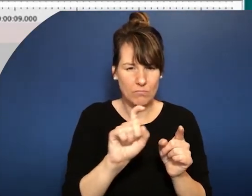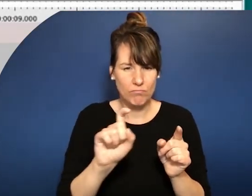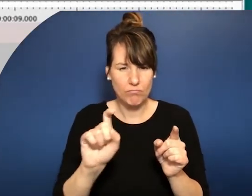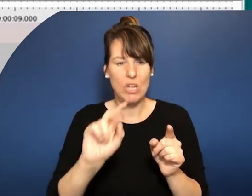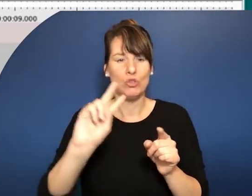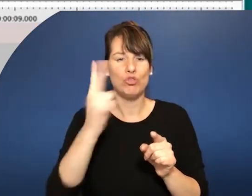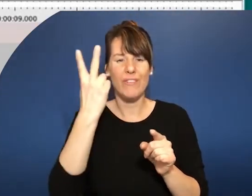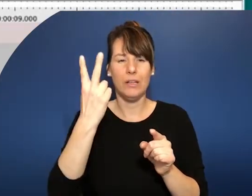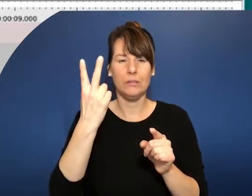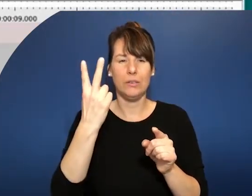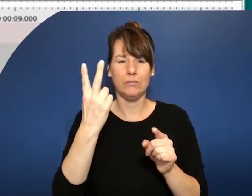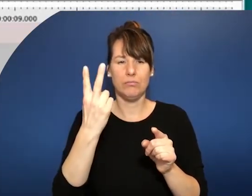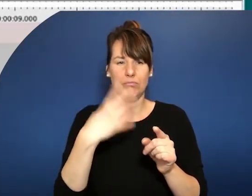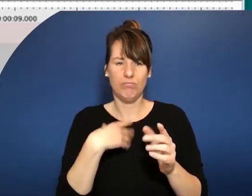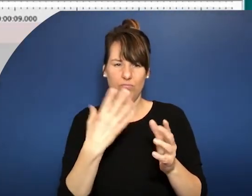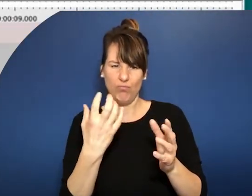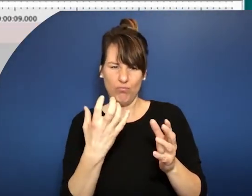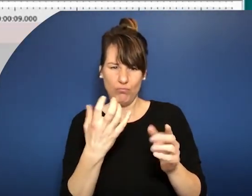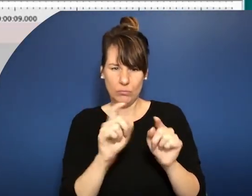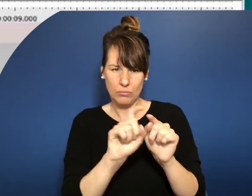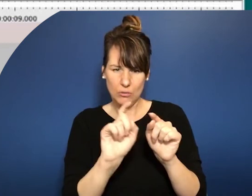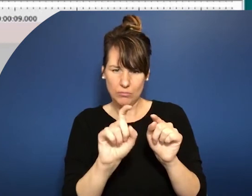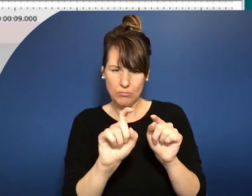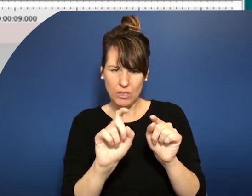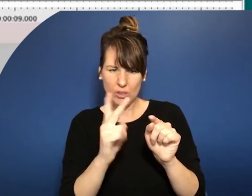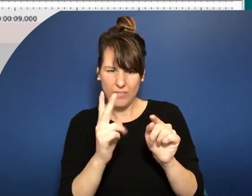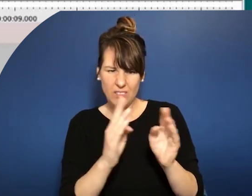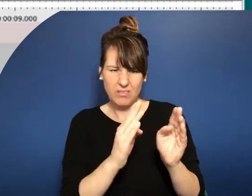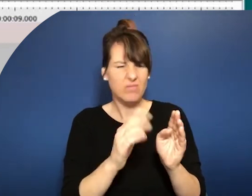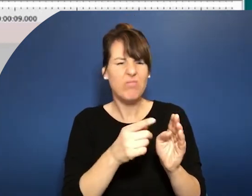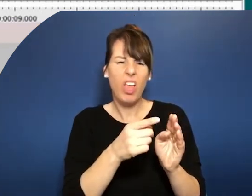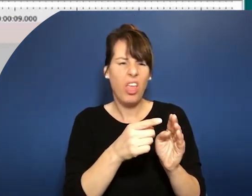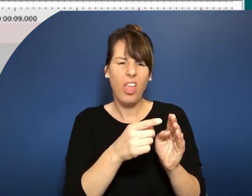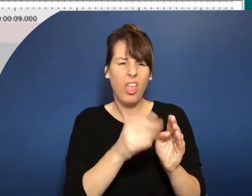Let me see my selection, so I'm not too happy about it.